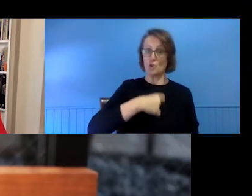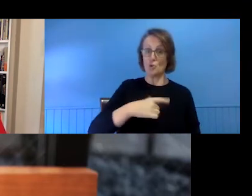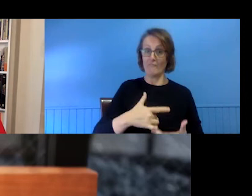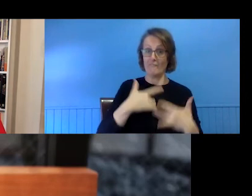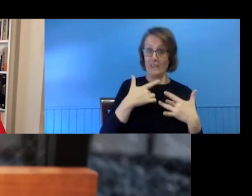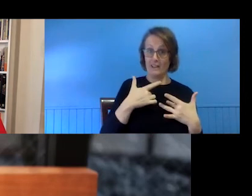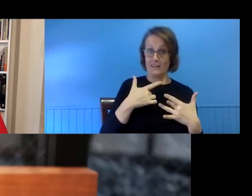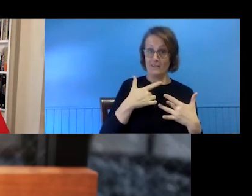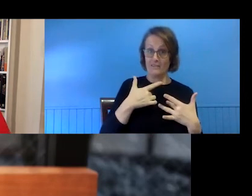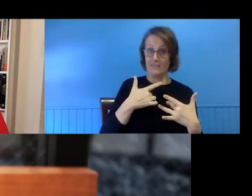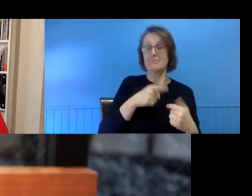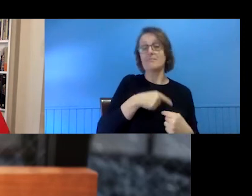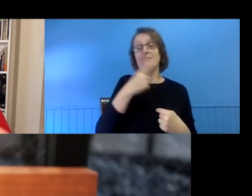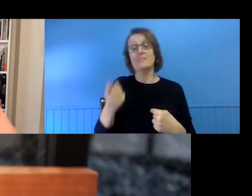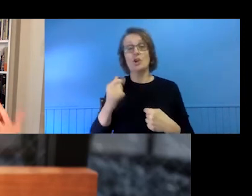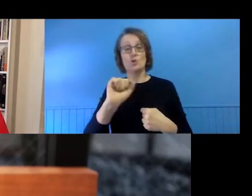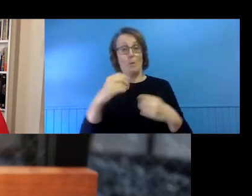what's going on personally and the way in which you want to present